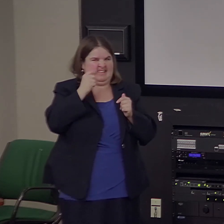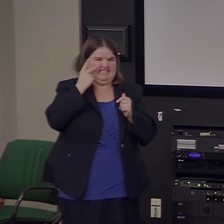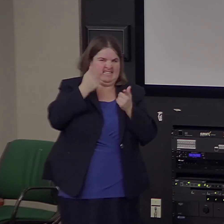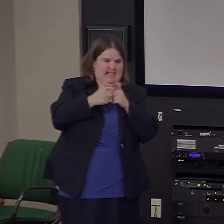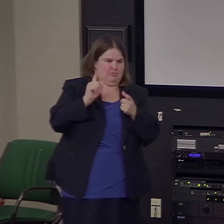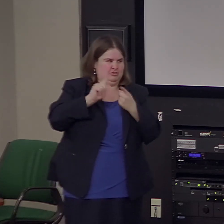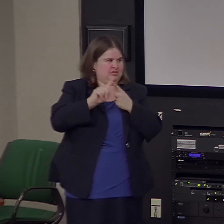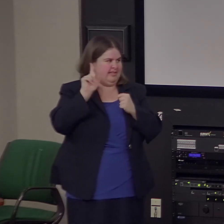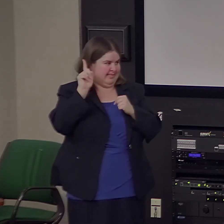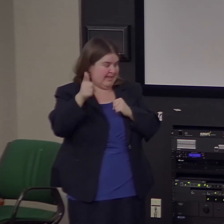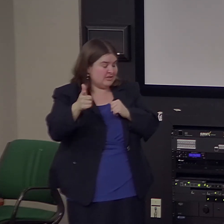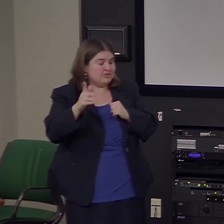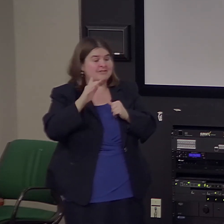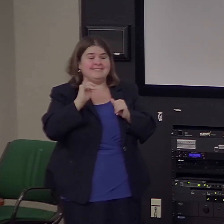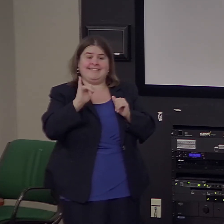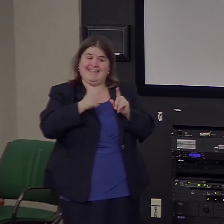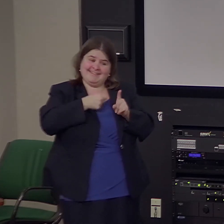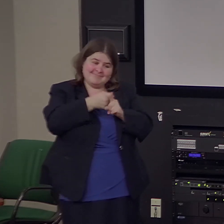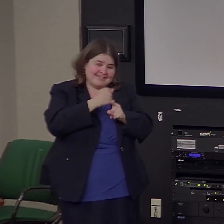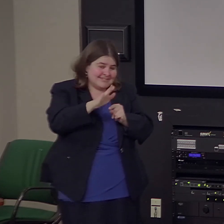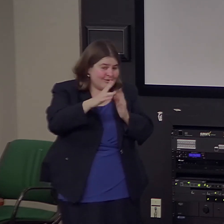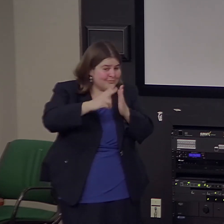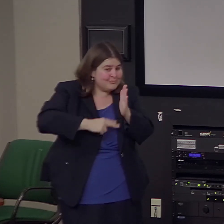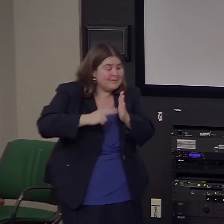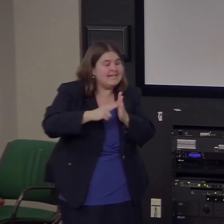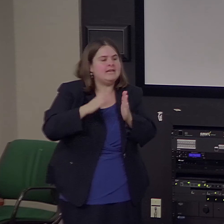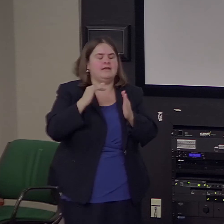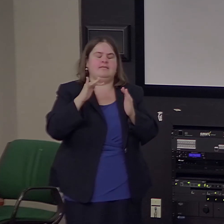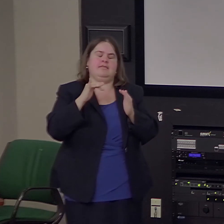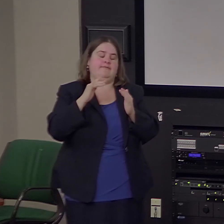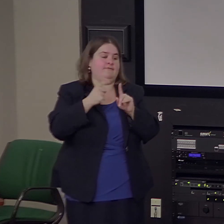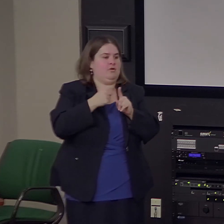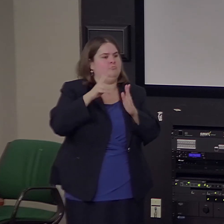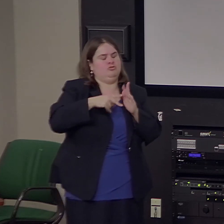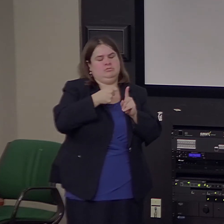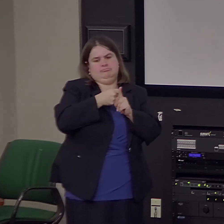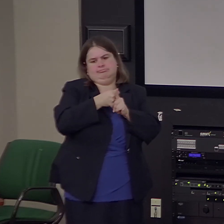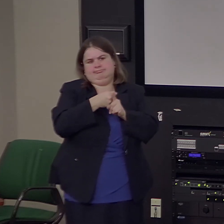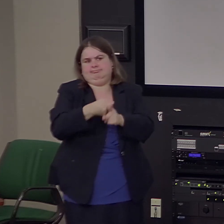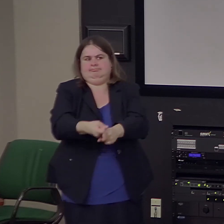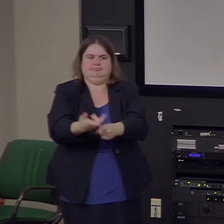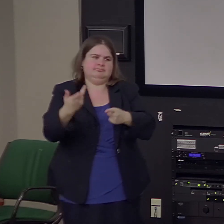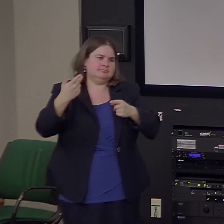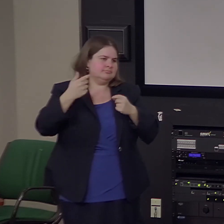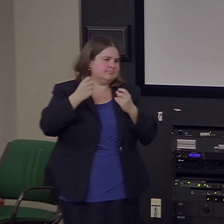that really impact reading and then cascading impacts other cognitive growth factors.